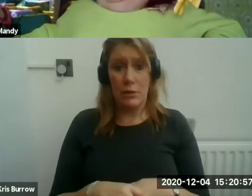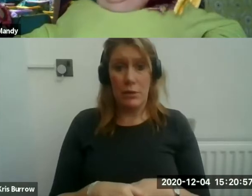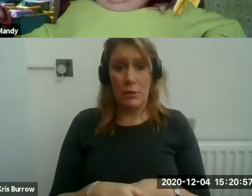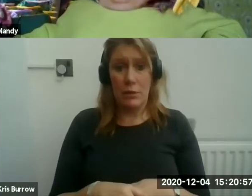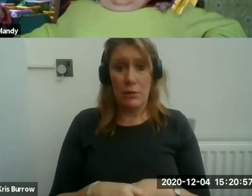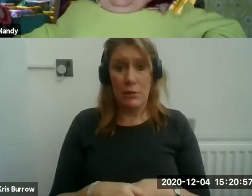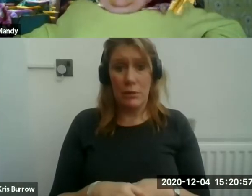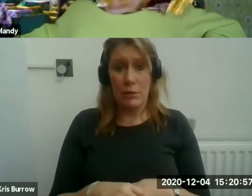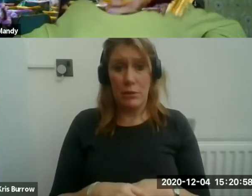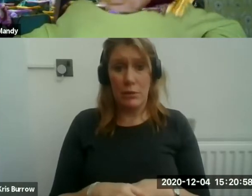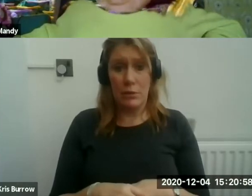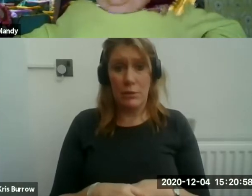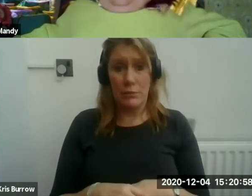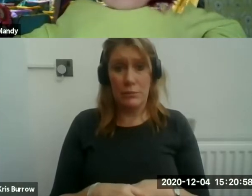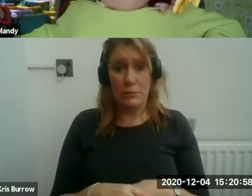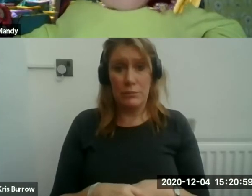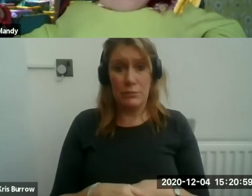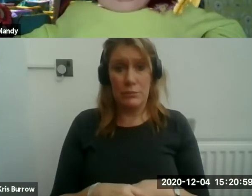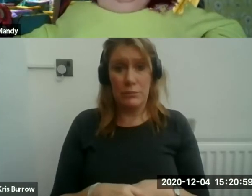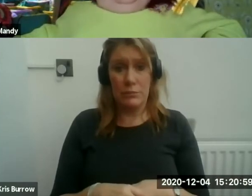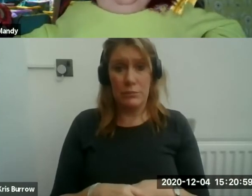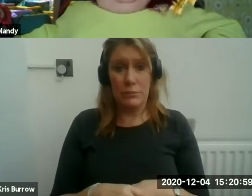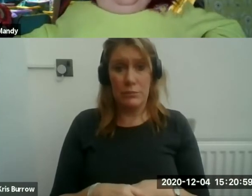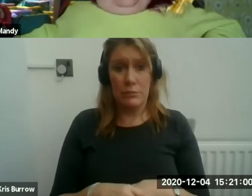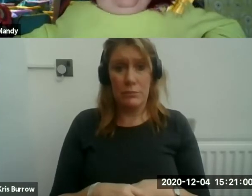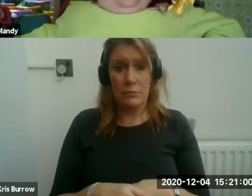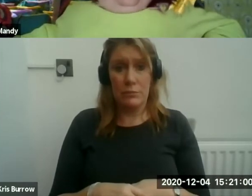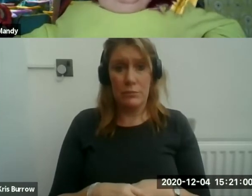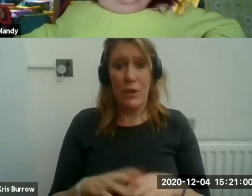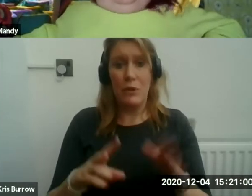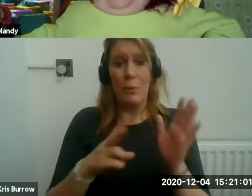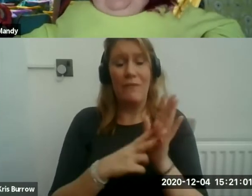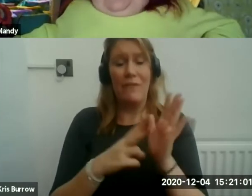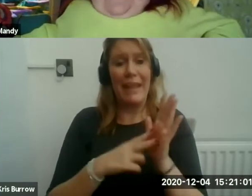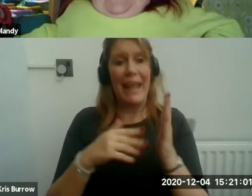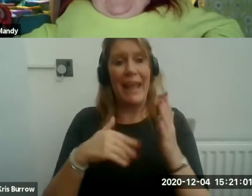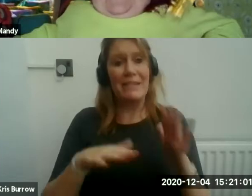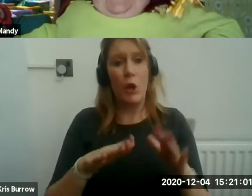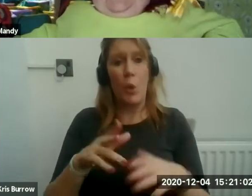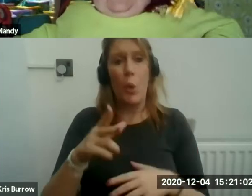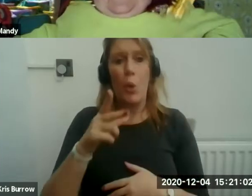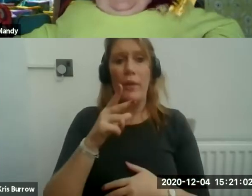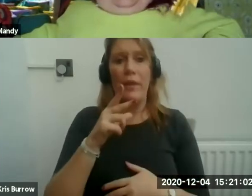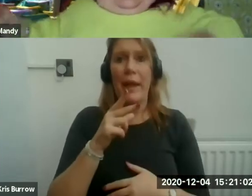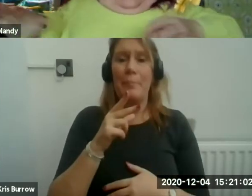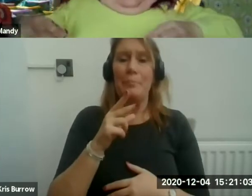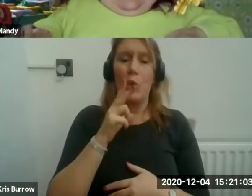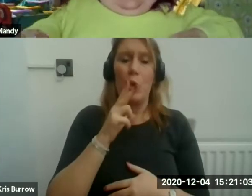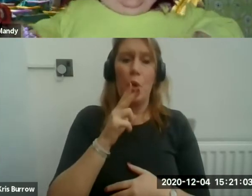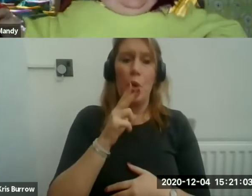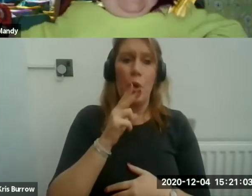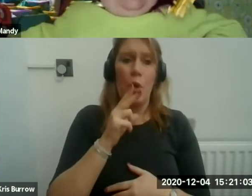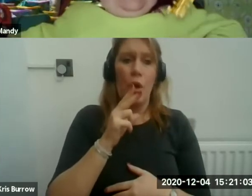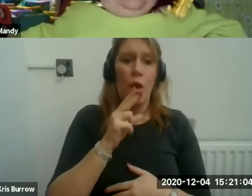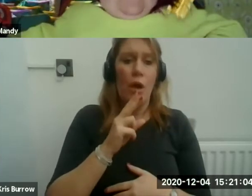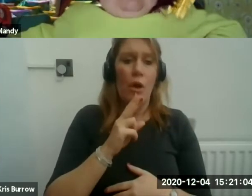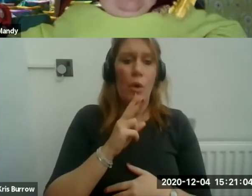it, she also did all the audio, audio description on the subtitling as well,